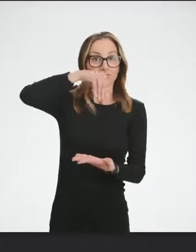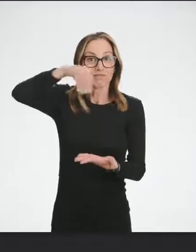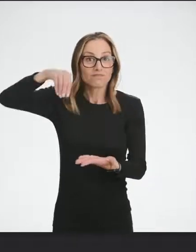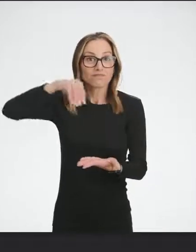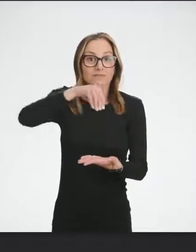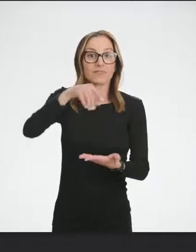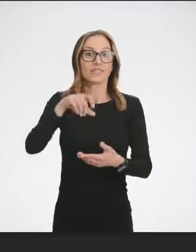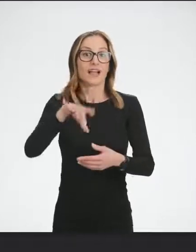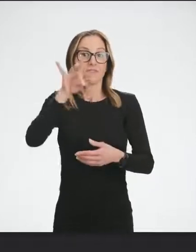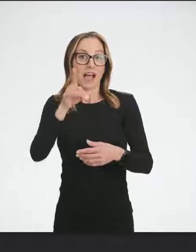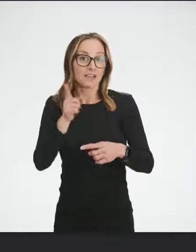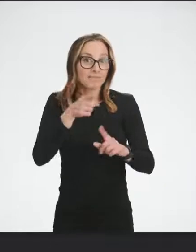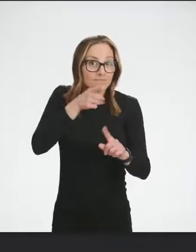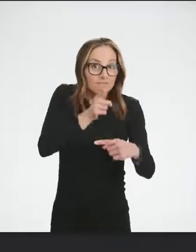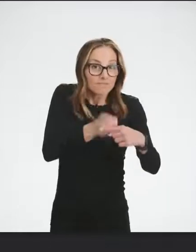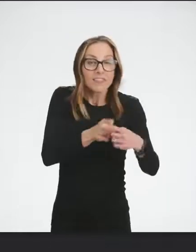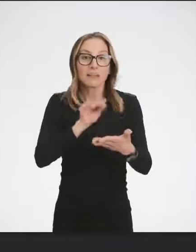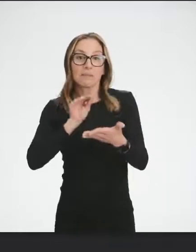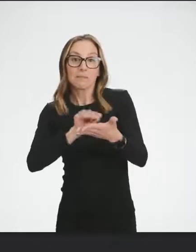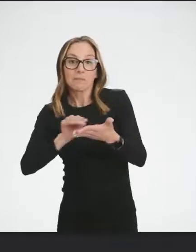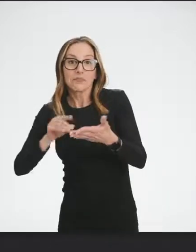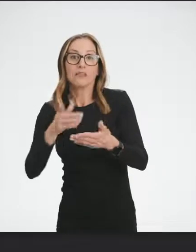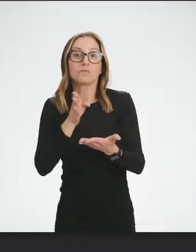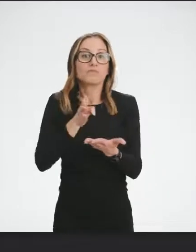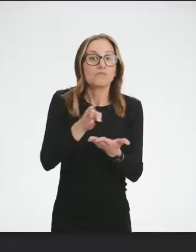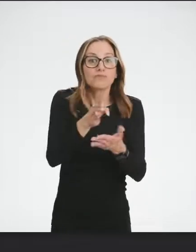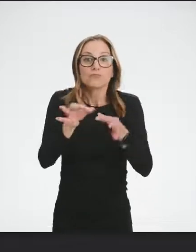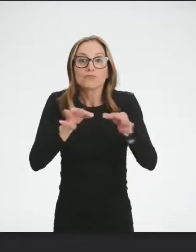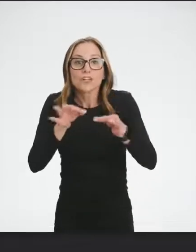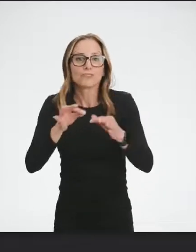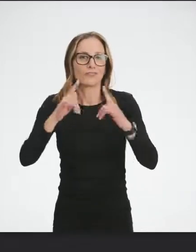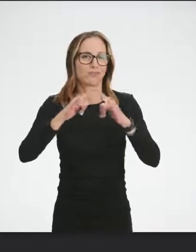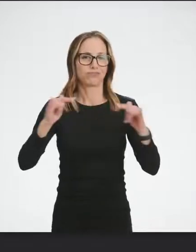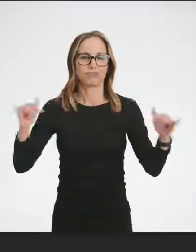of interest, add annotations and overlays, get directions, and more.